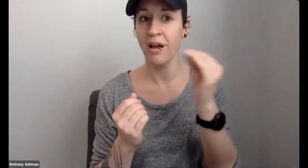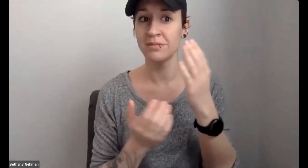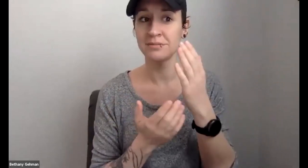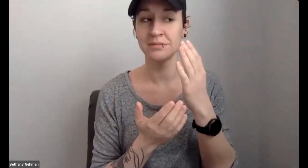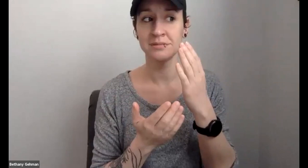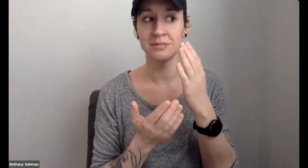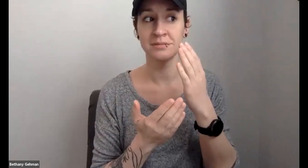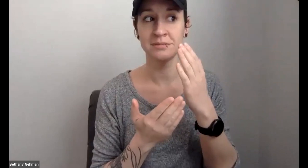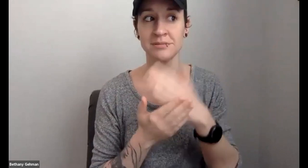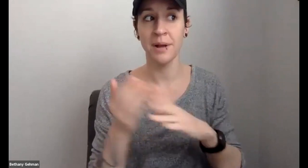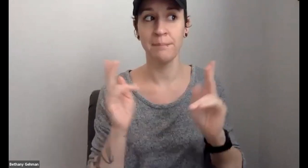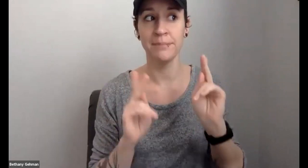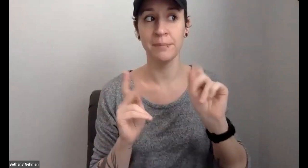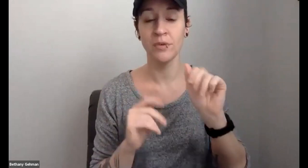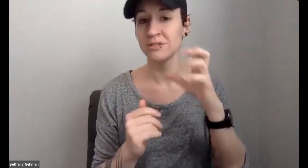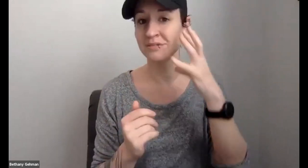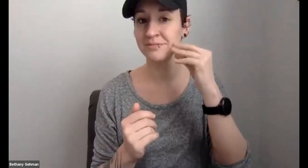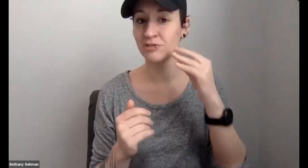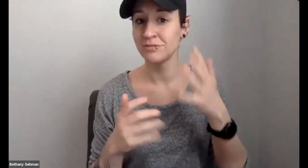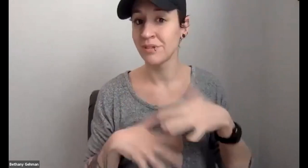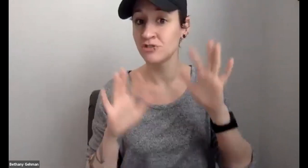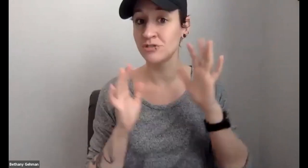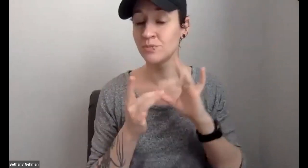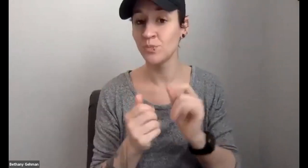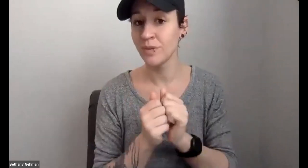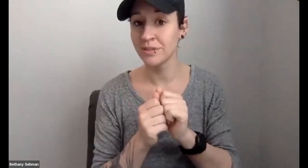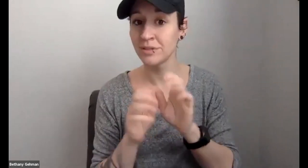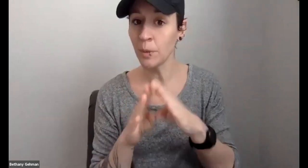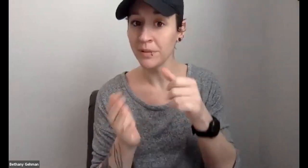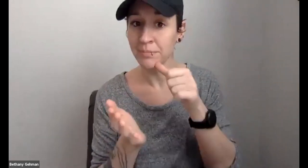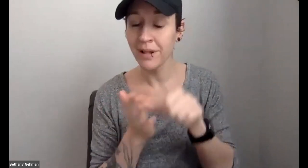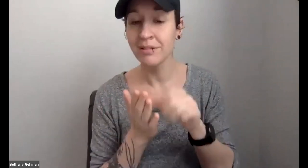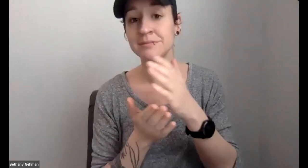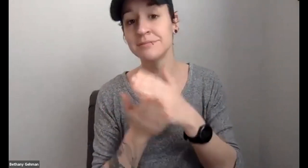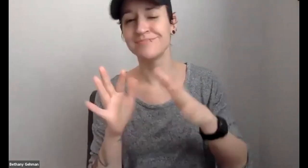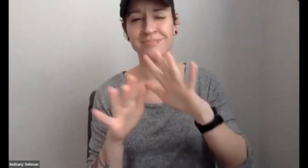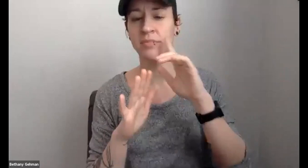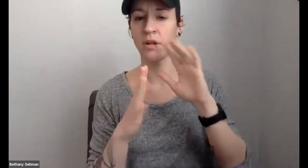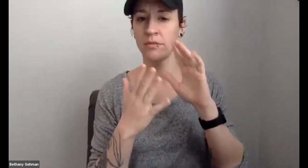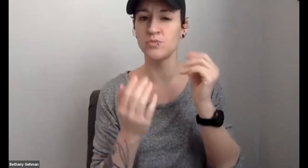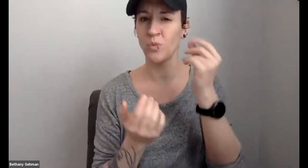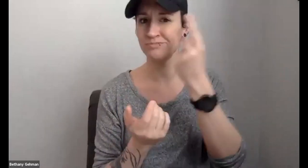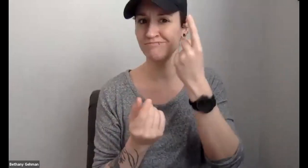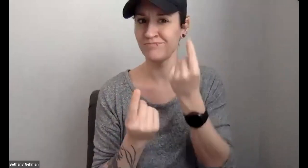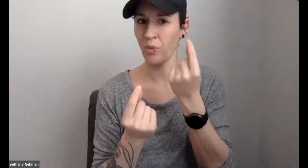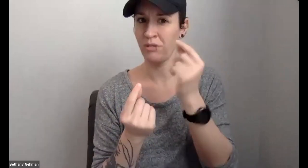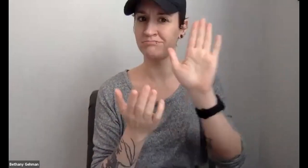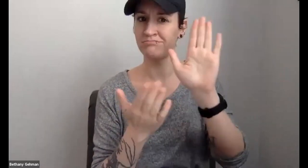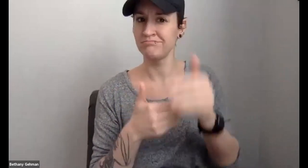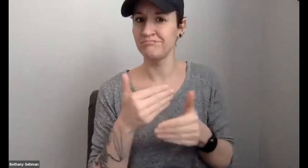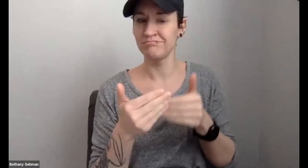if the federal government will be expecting us to respond at diligent